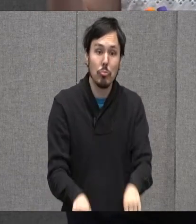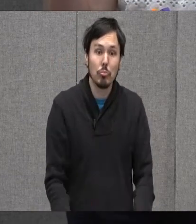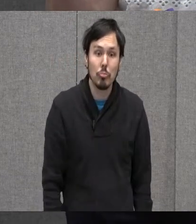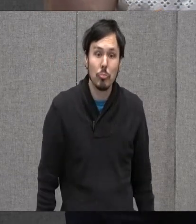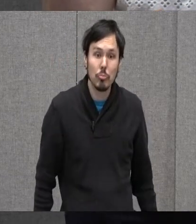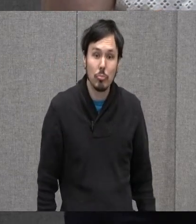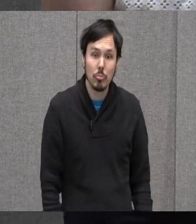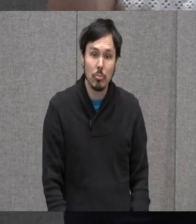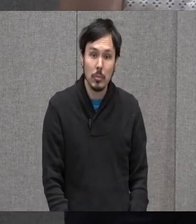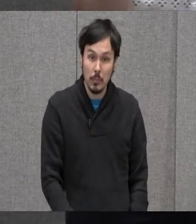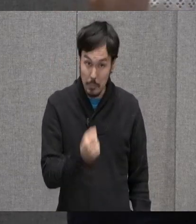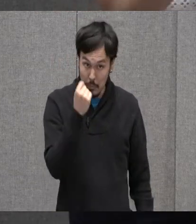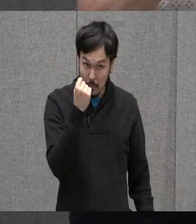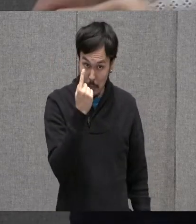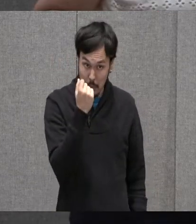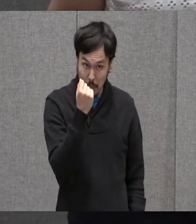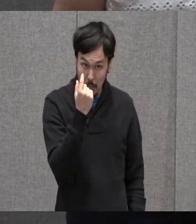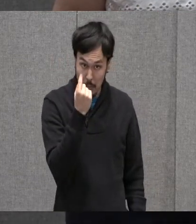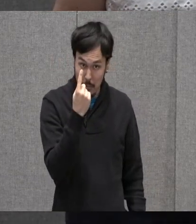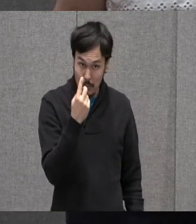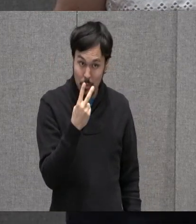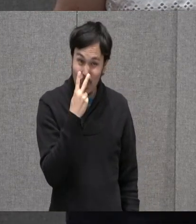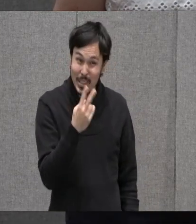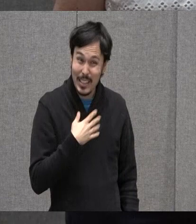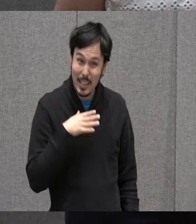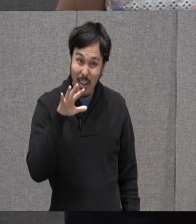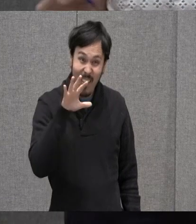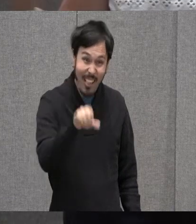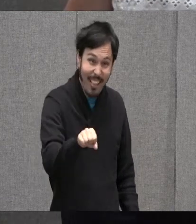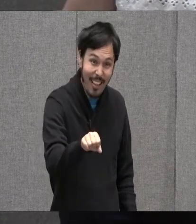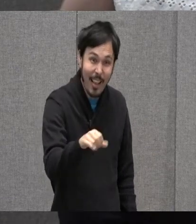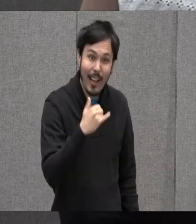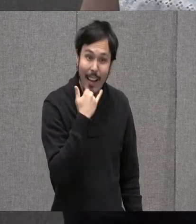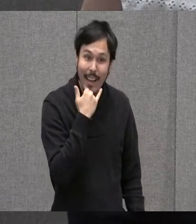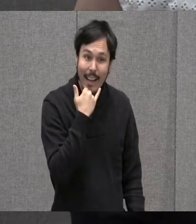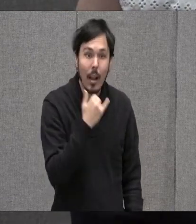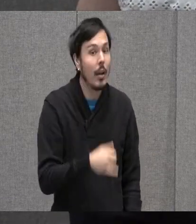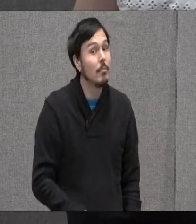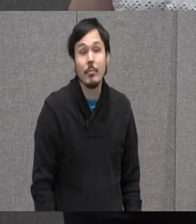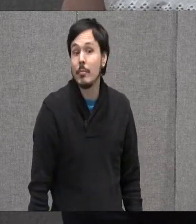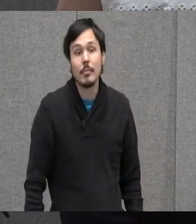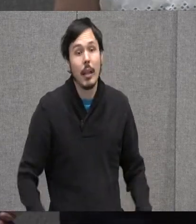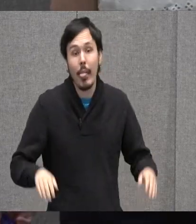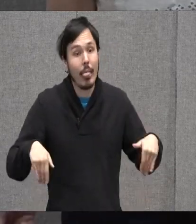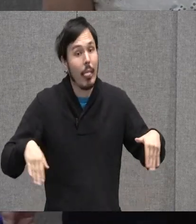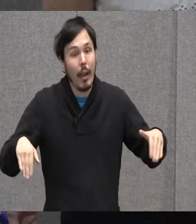Did you get it? Did you see my error? I didn't answer the question.